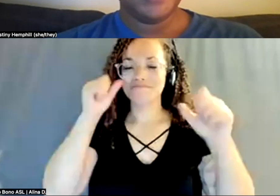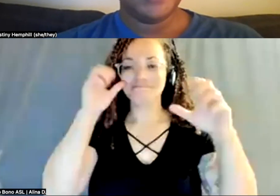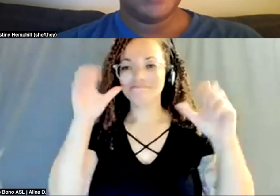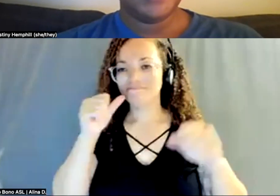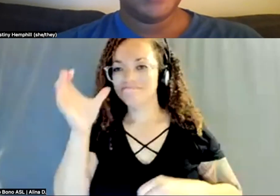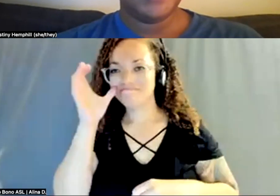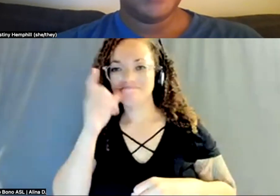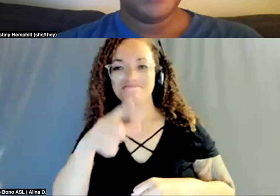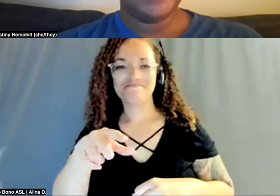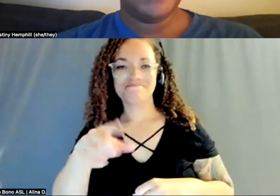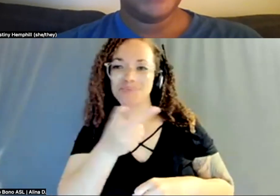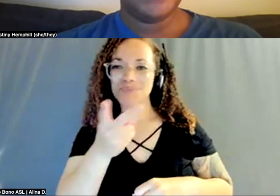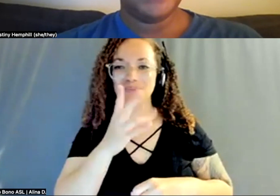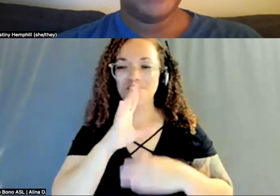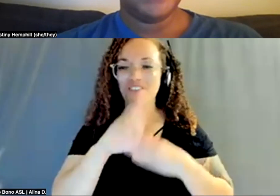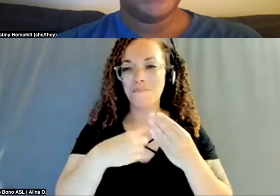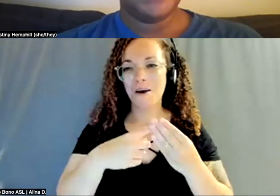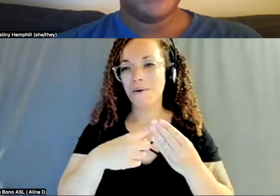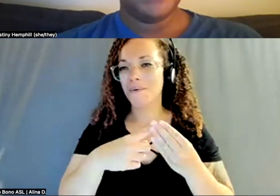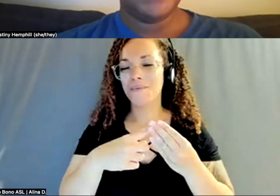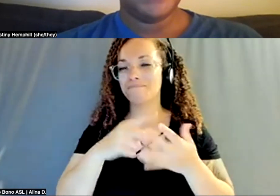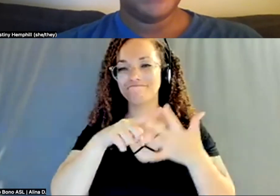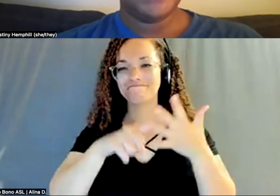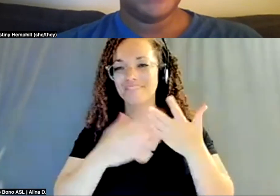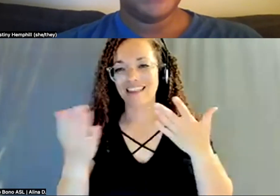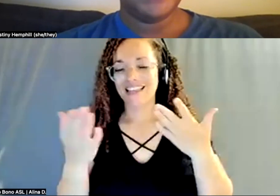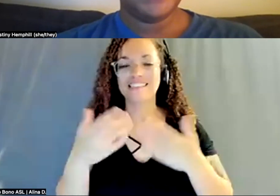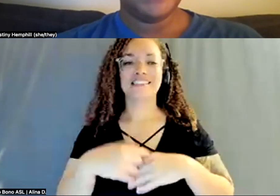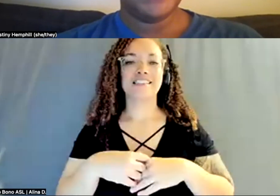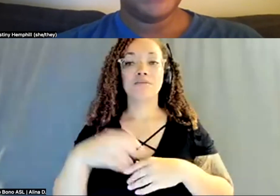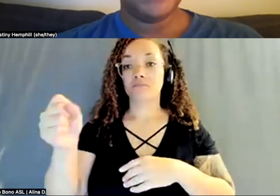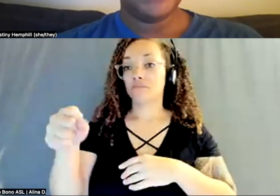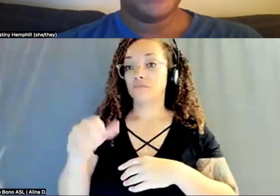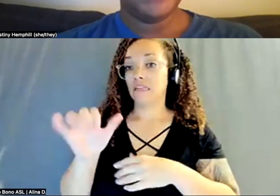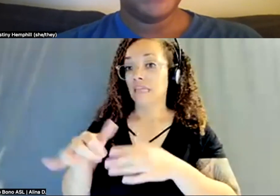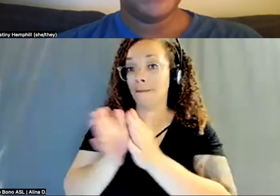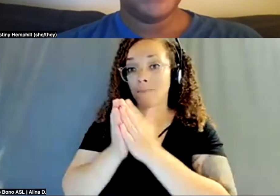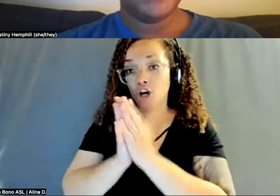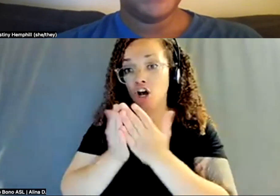and hearing about yeah, how the book came into being is always super fascinating to see so that